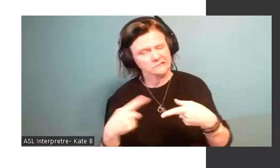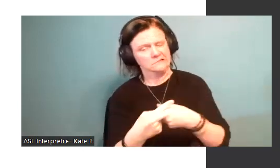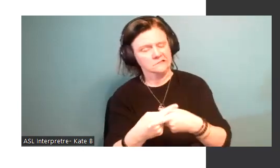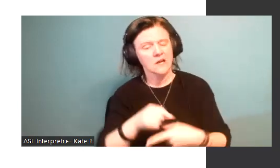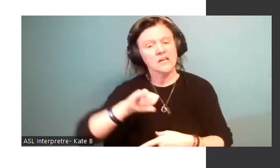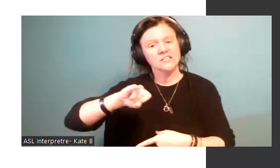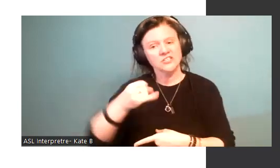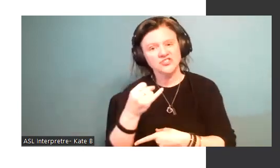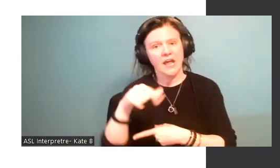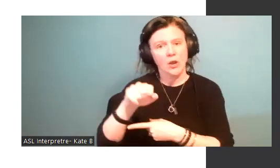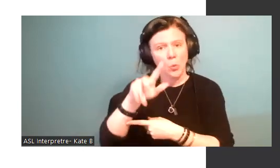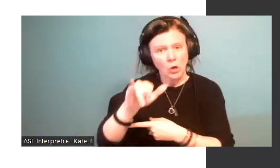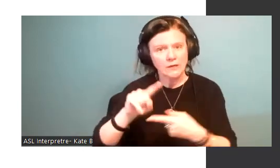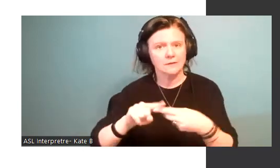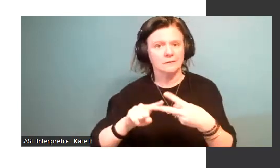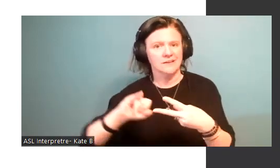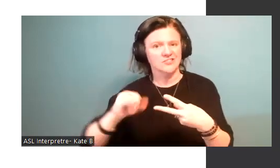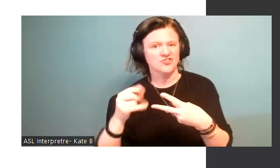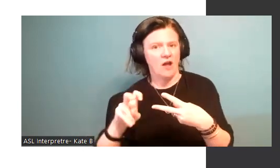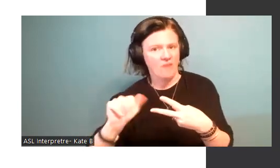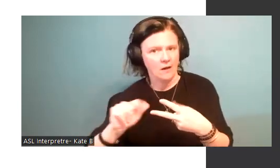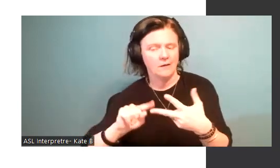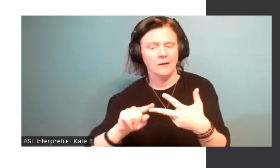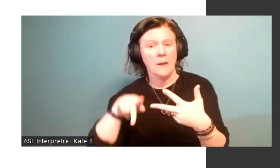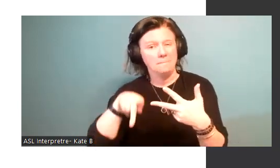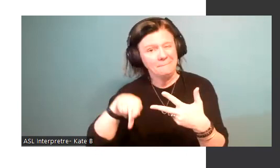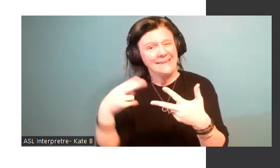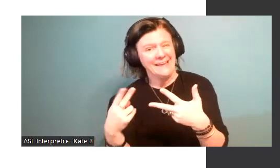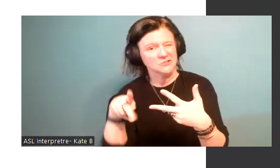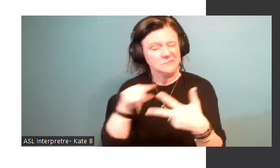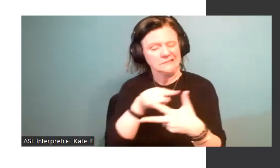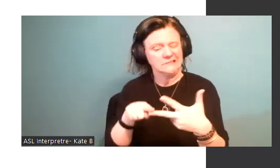are the benefits? It can make non-native content